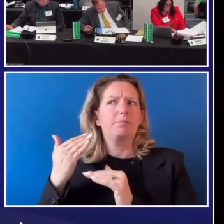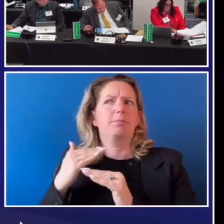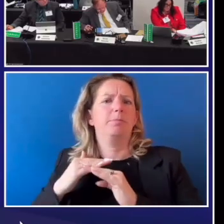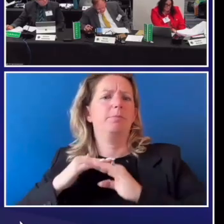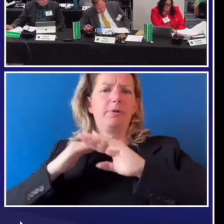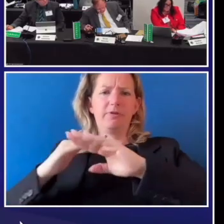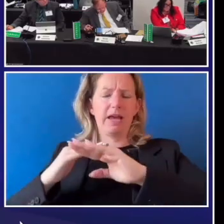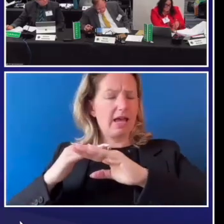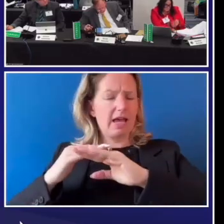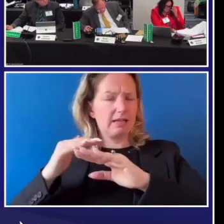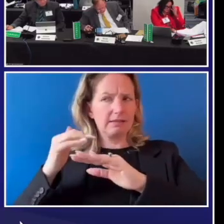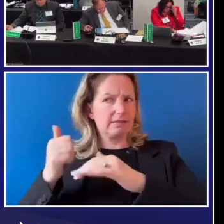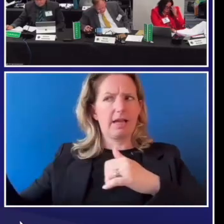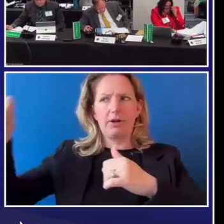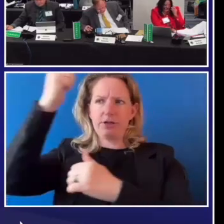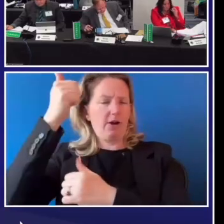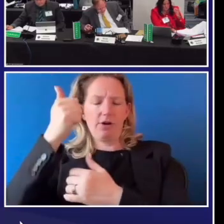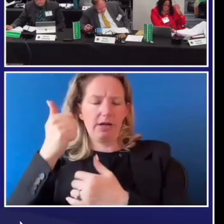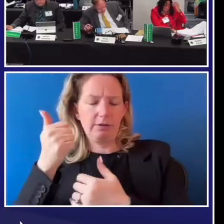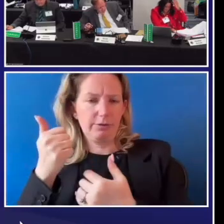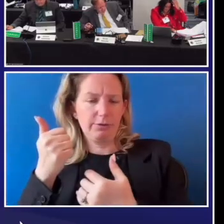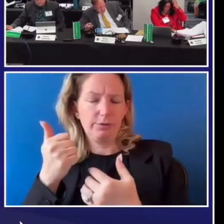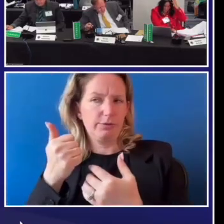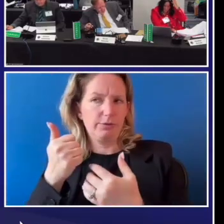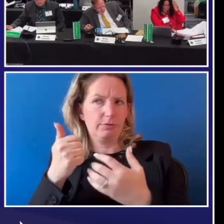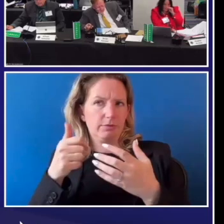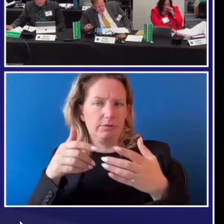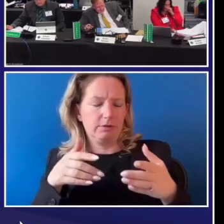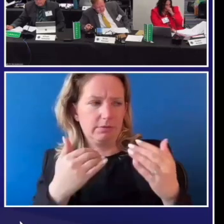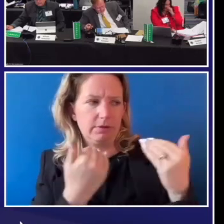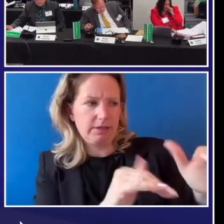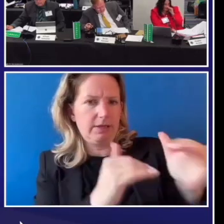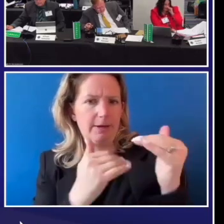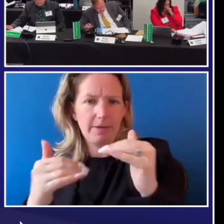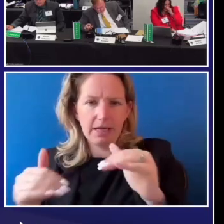of the standards of accreditation. So really, what does it mean by the verses between